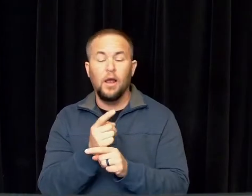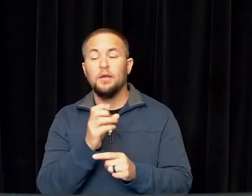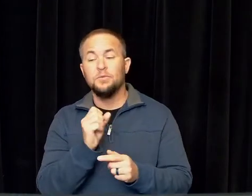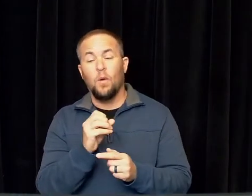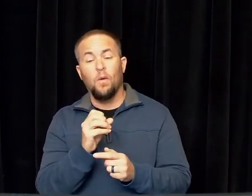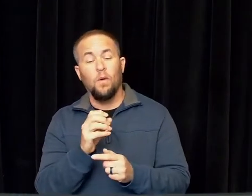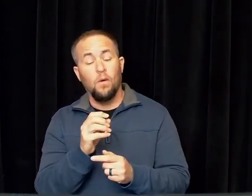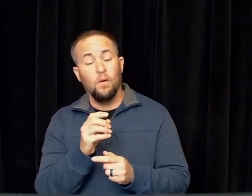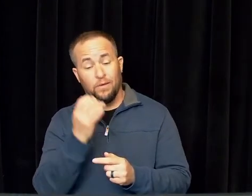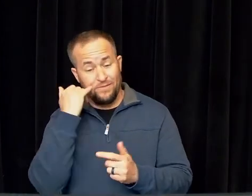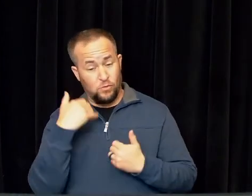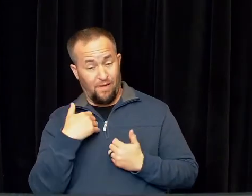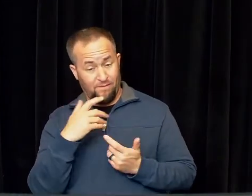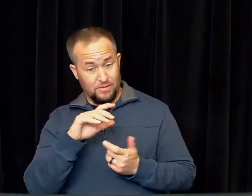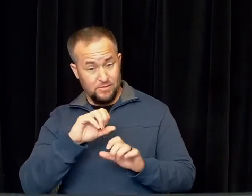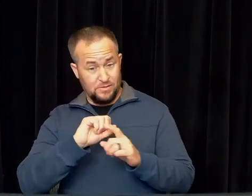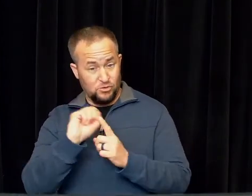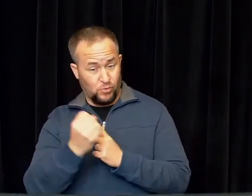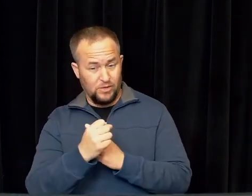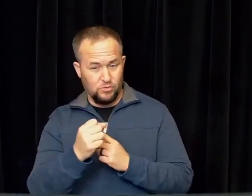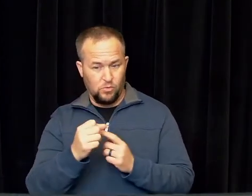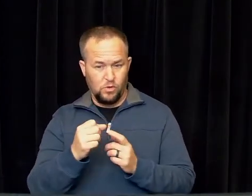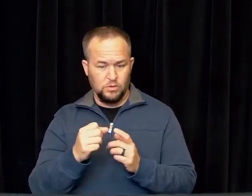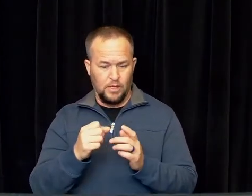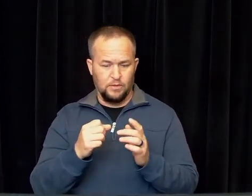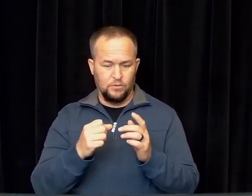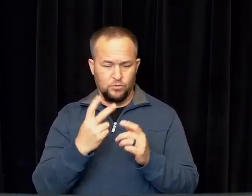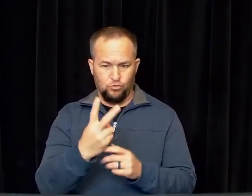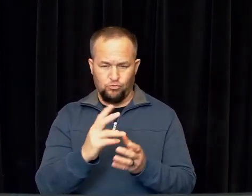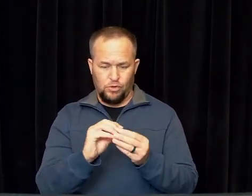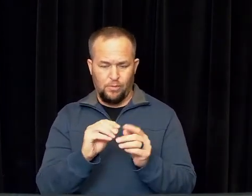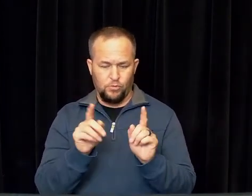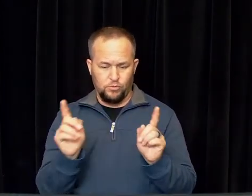have an instance like this where it's in between two numbers, you're just going to take kind of your